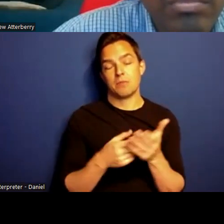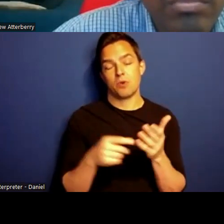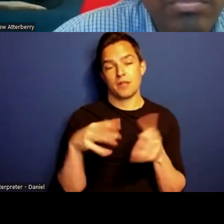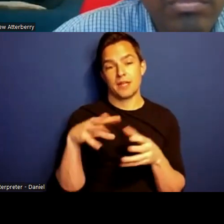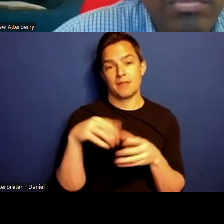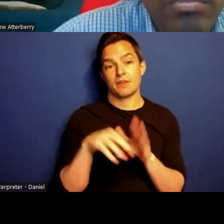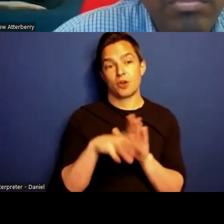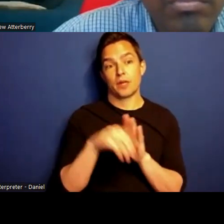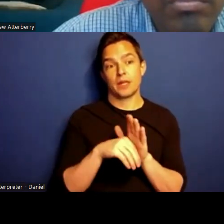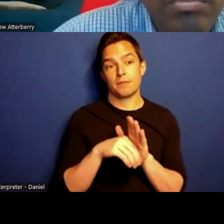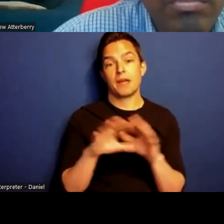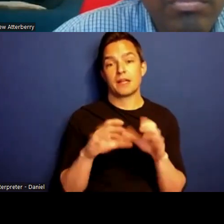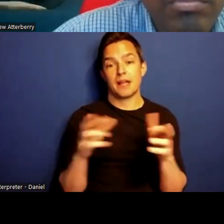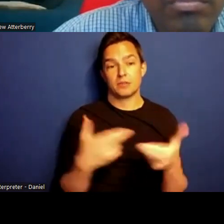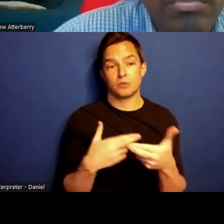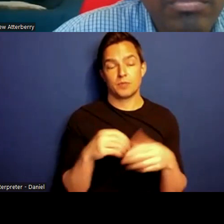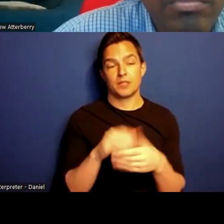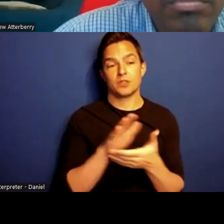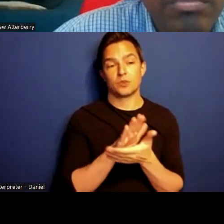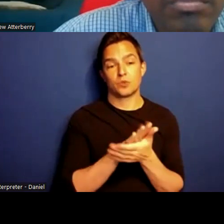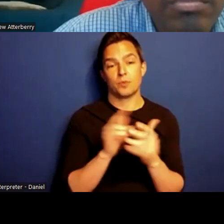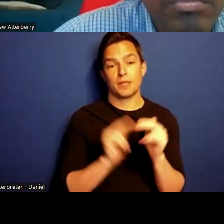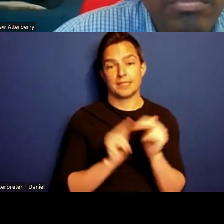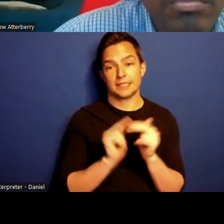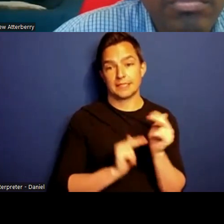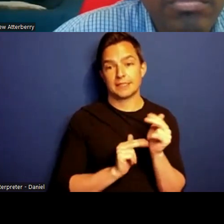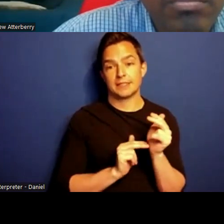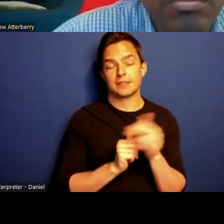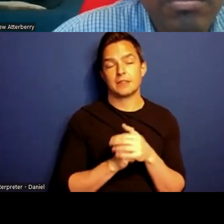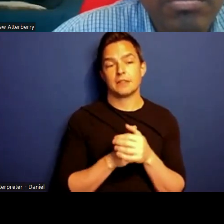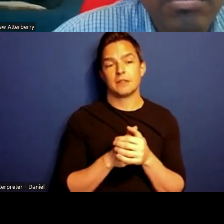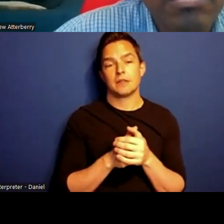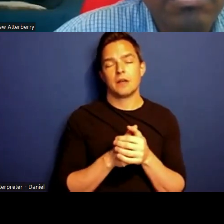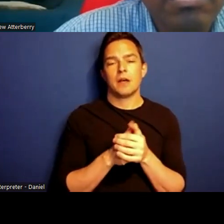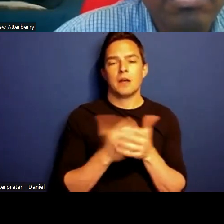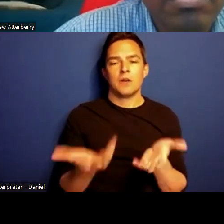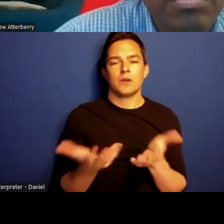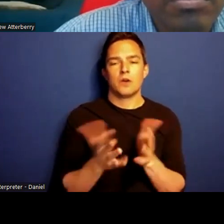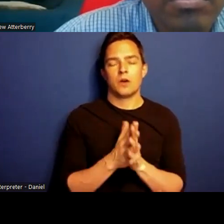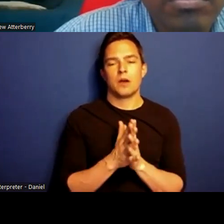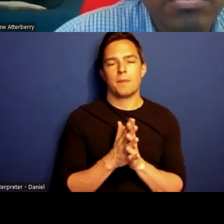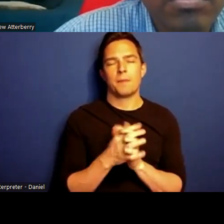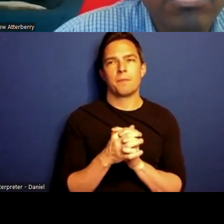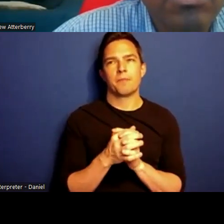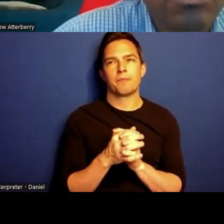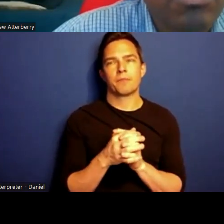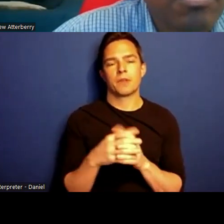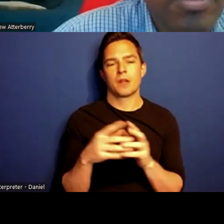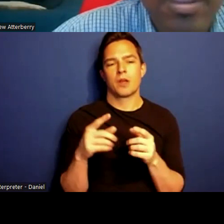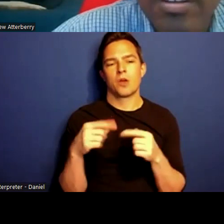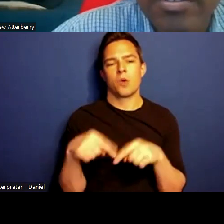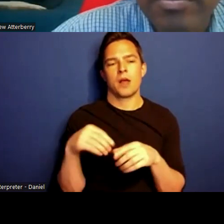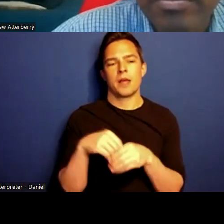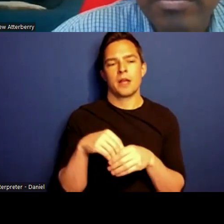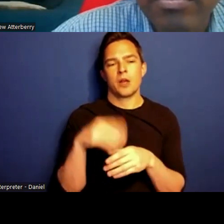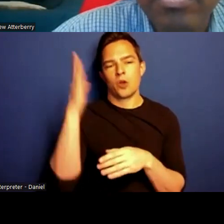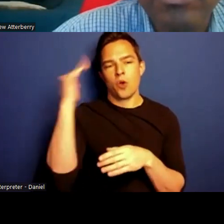classroom in the school building. So, when I was in Korea, I went to a school for the blind when I